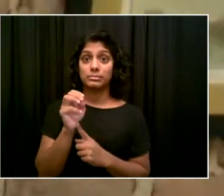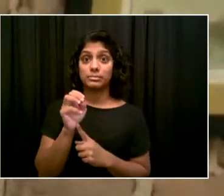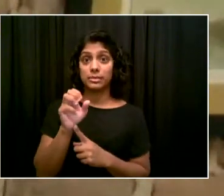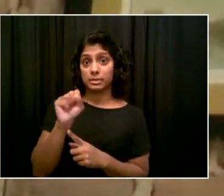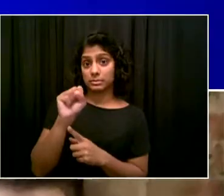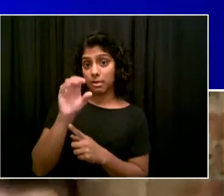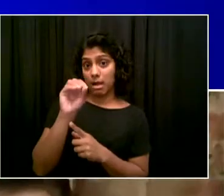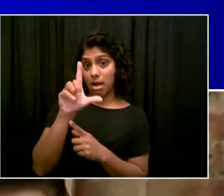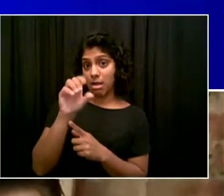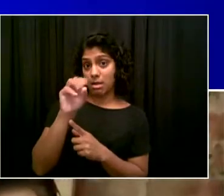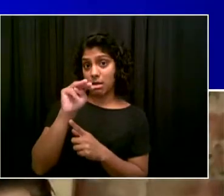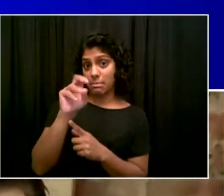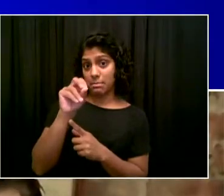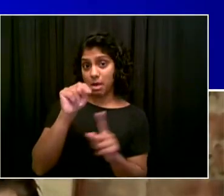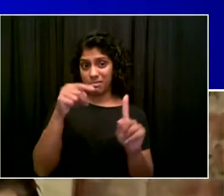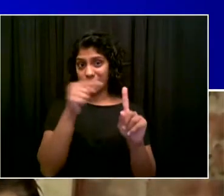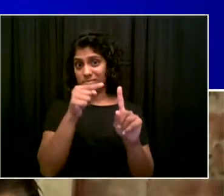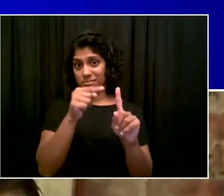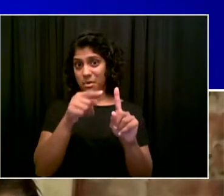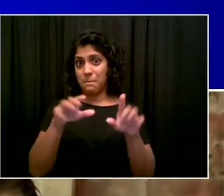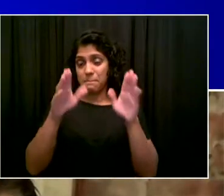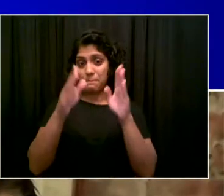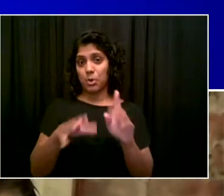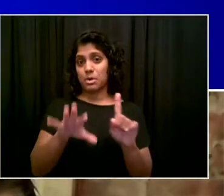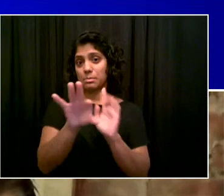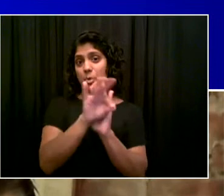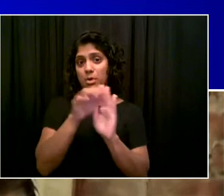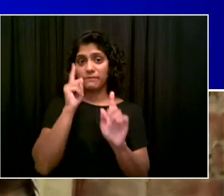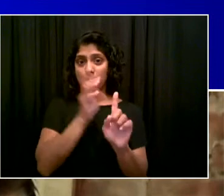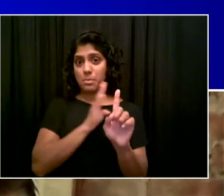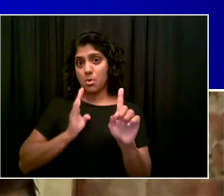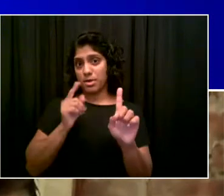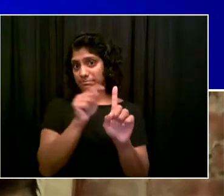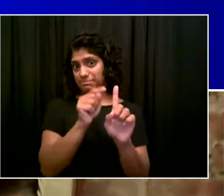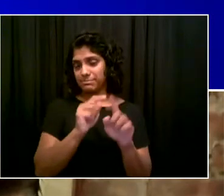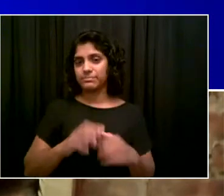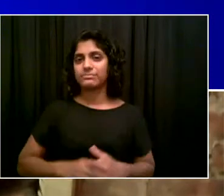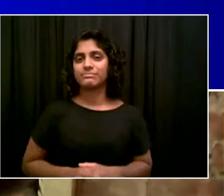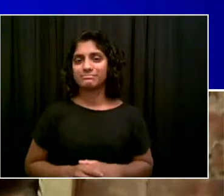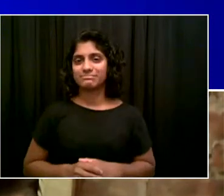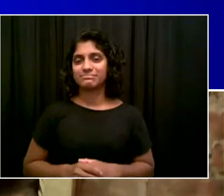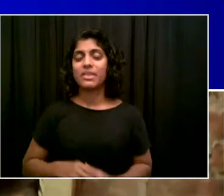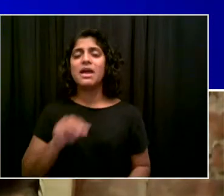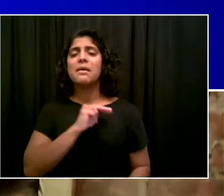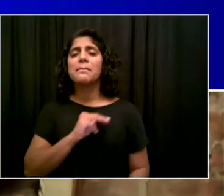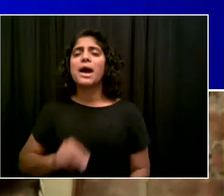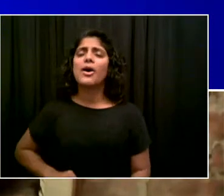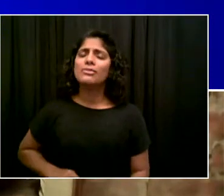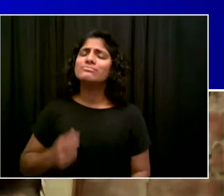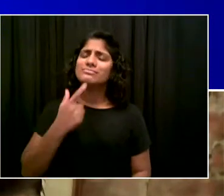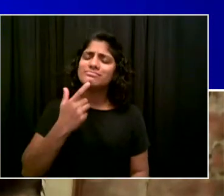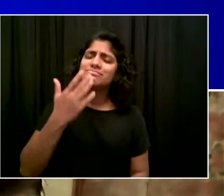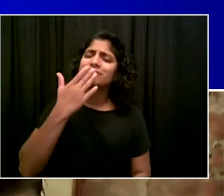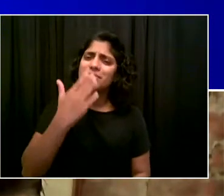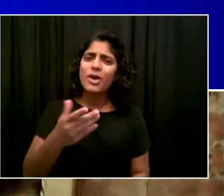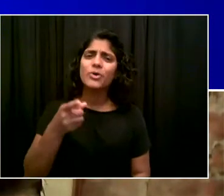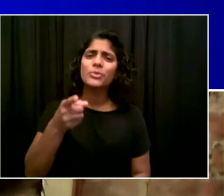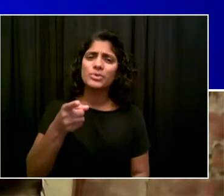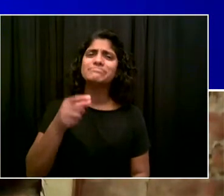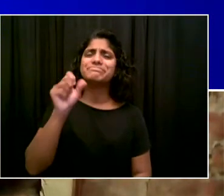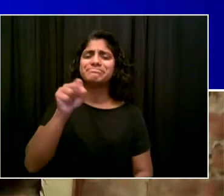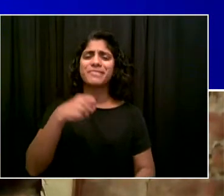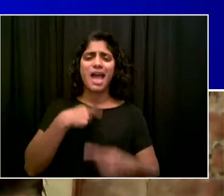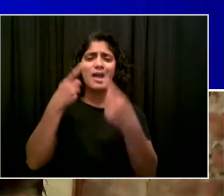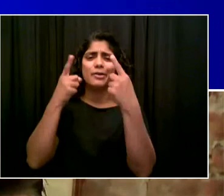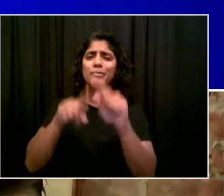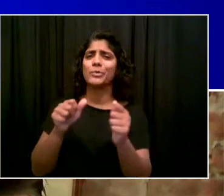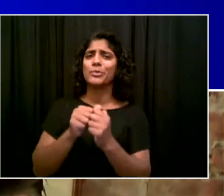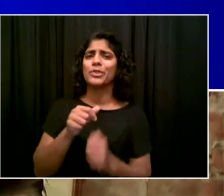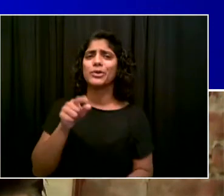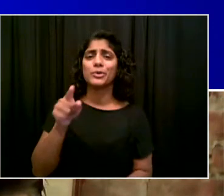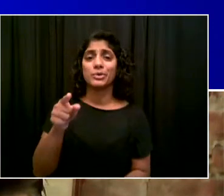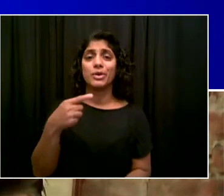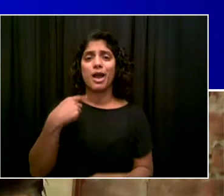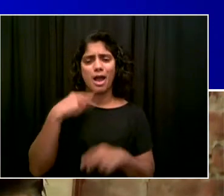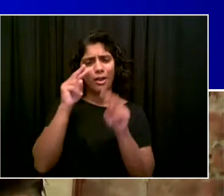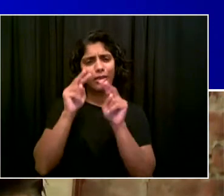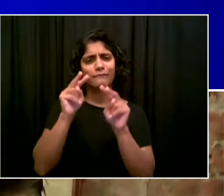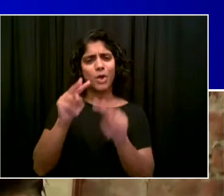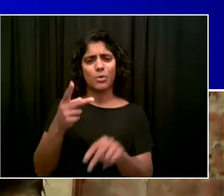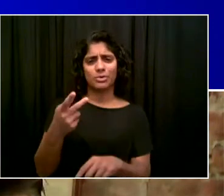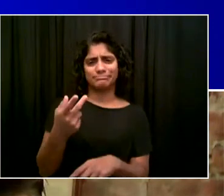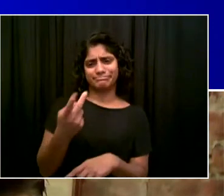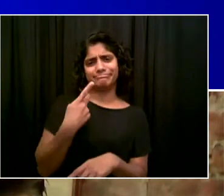YOUR WORK AND